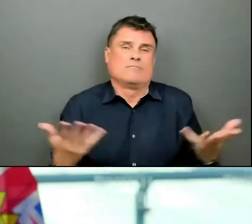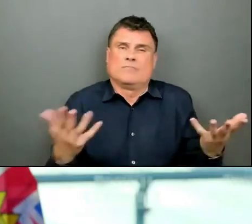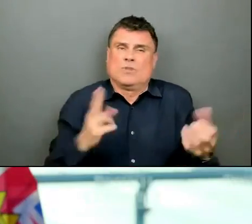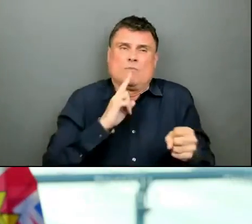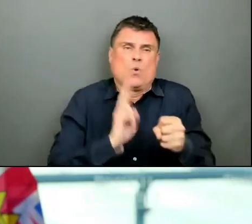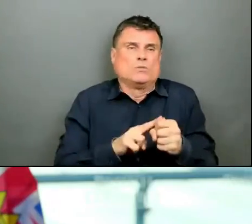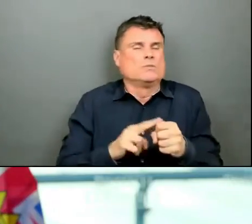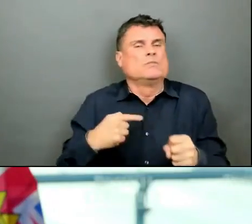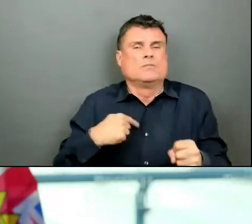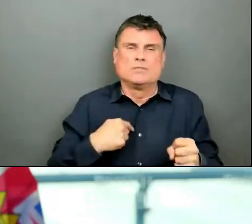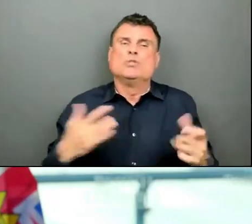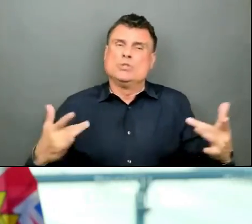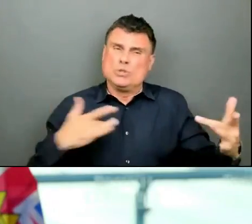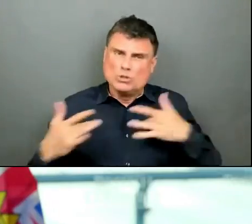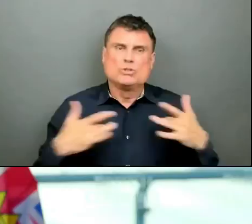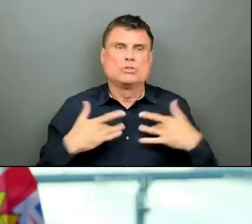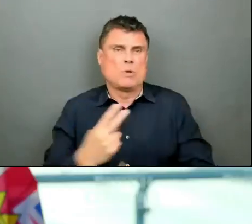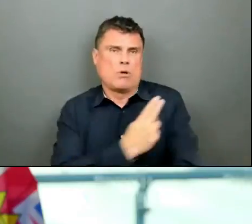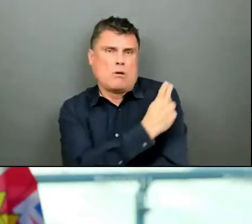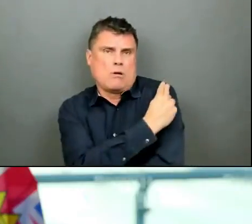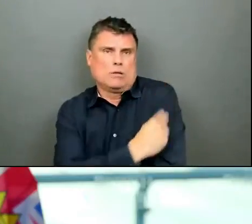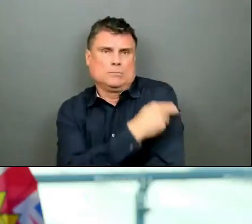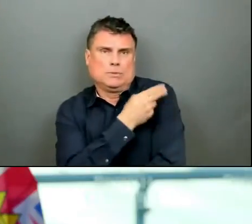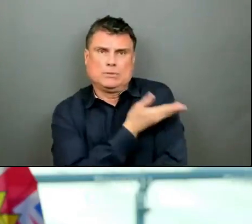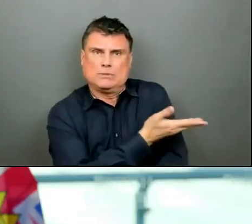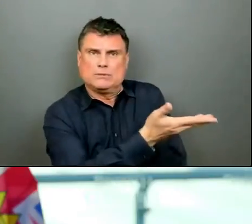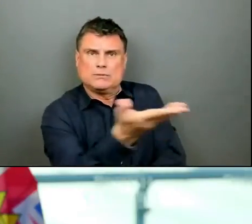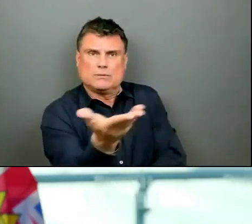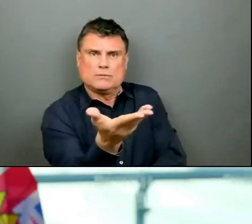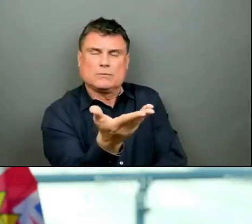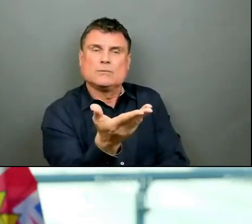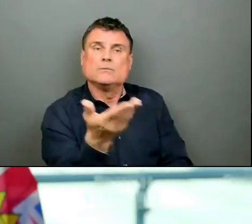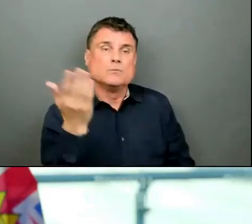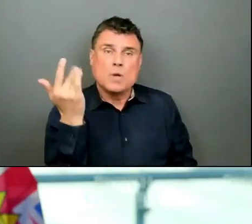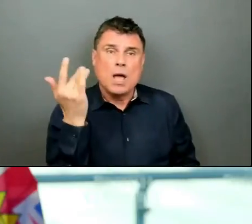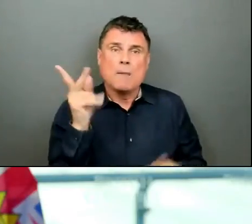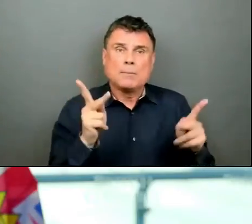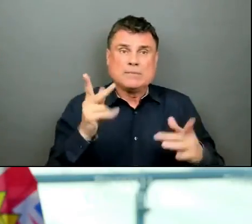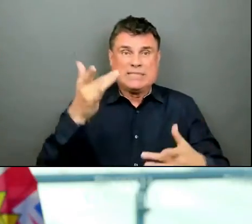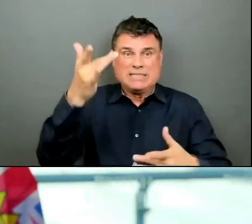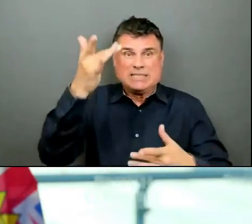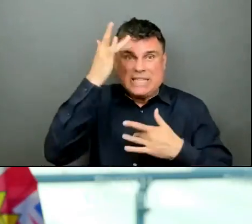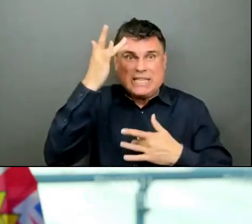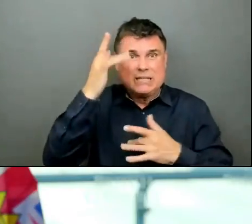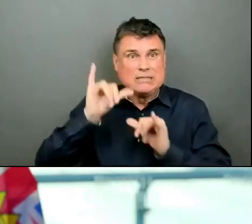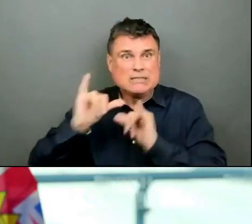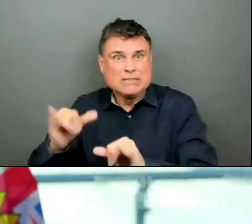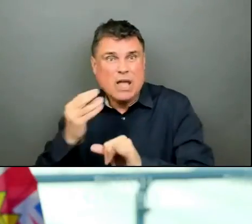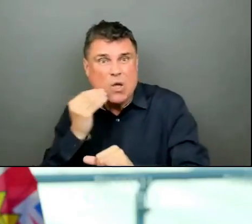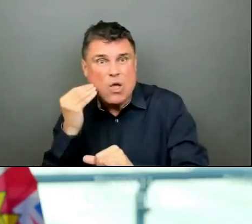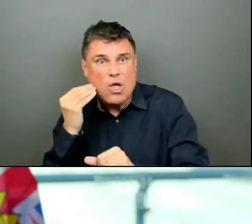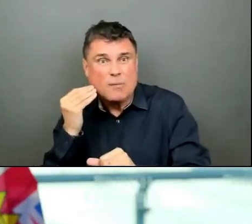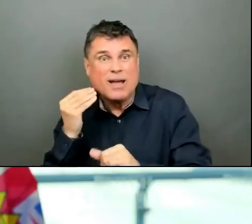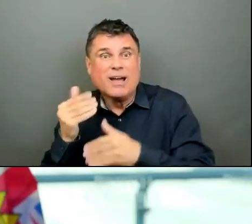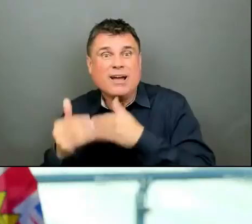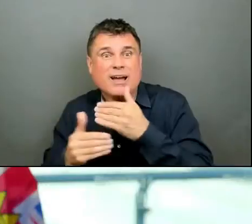It will take system some time before people end up in hospital. Having said that, what we